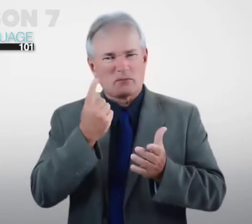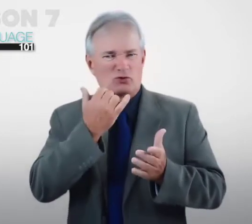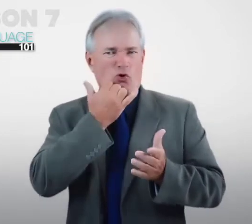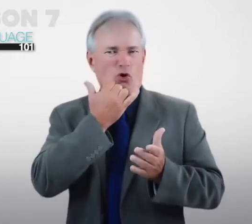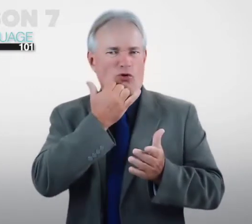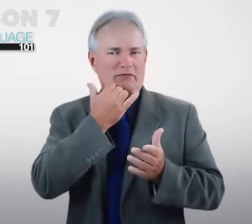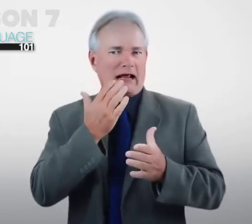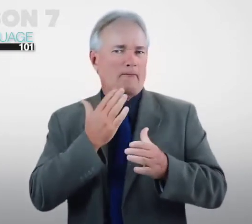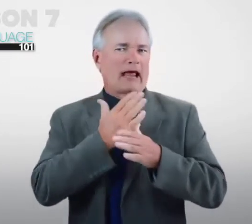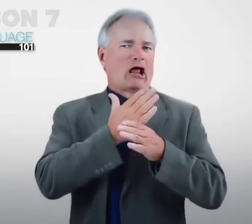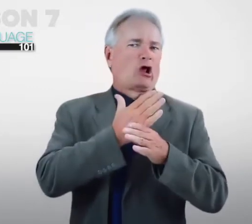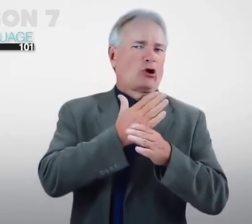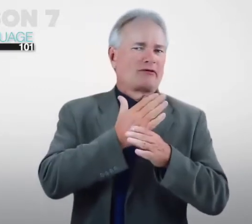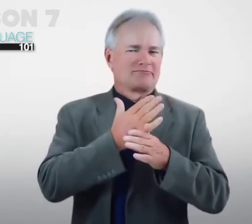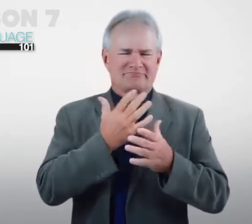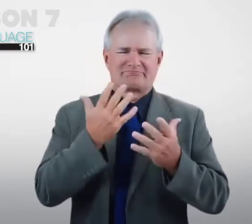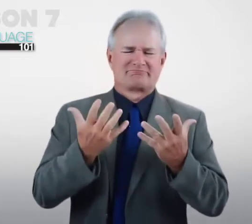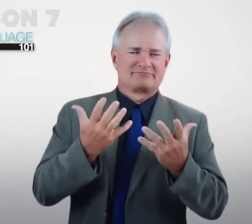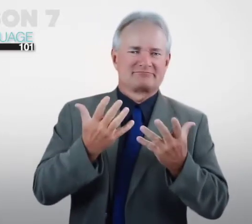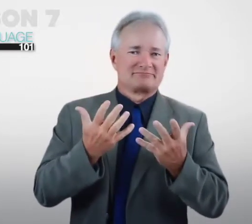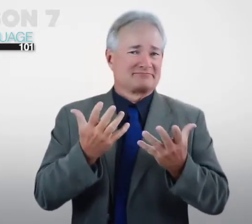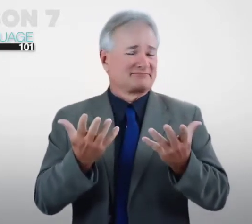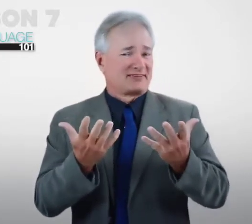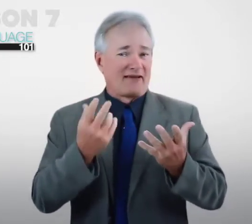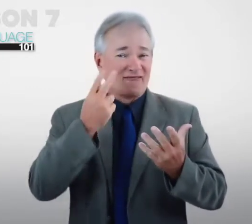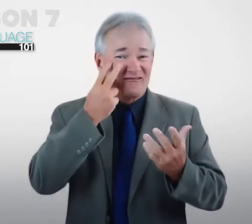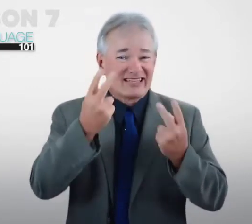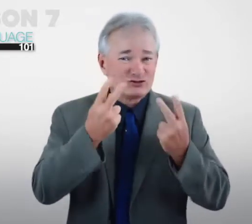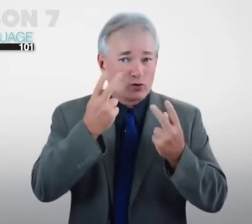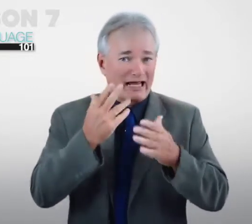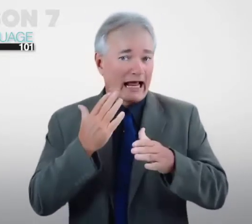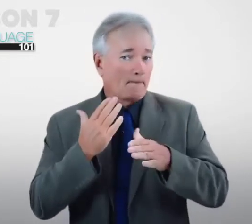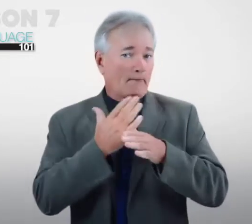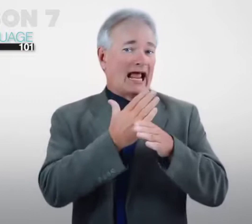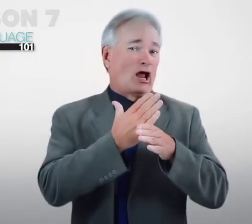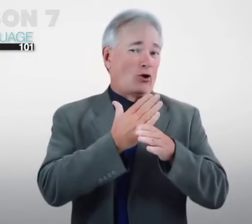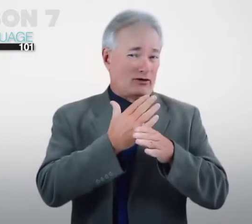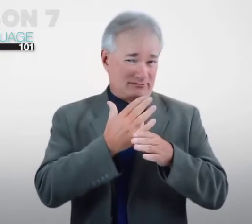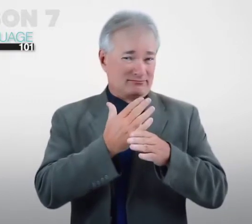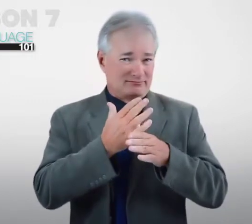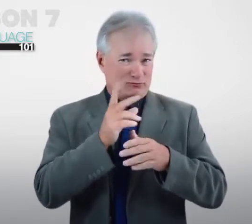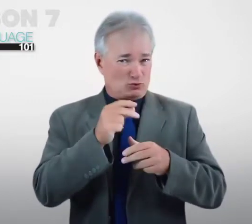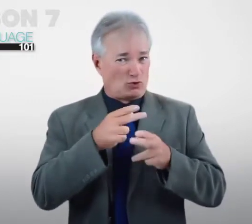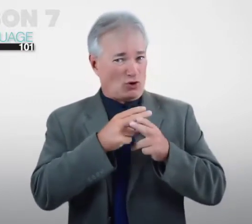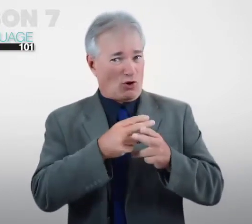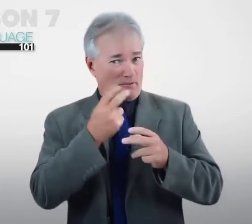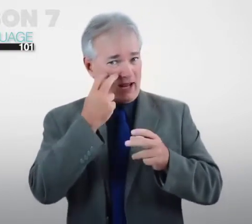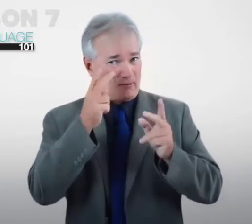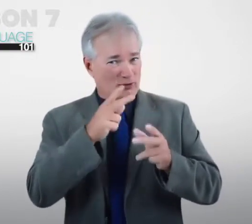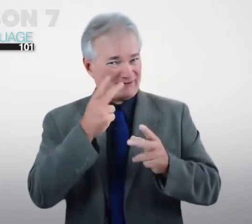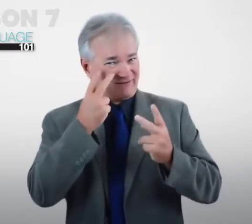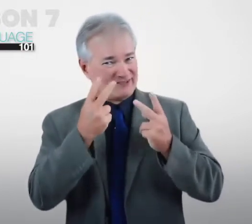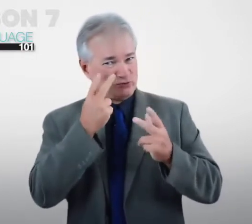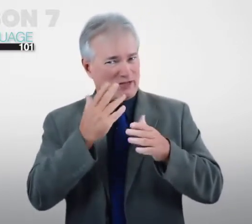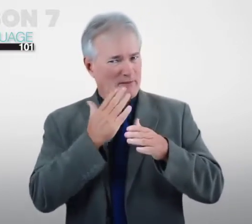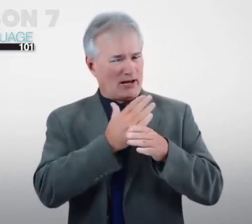Well, it means something's wrong, right? Impaired. Now, for example, a visually impaired person,